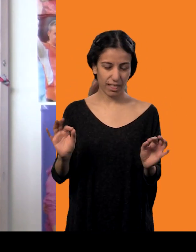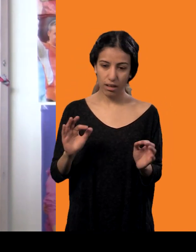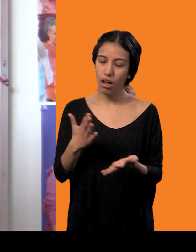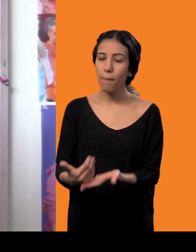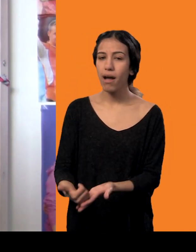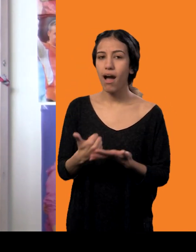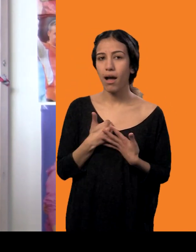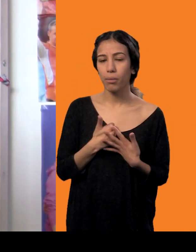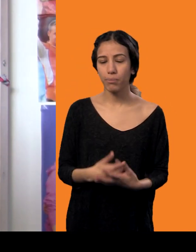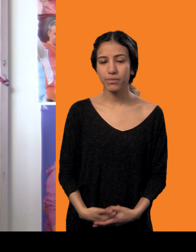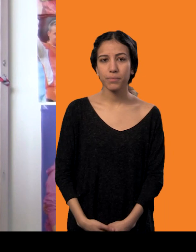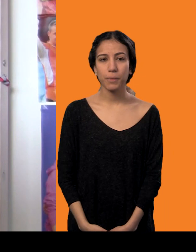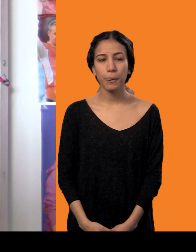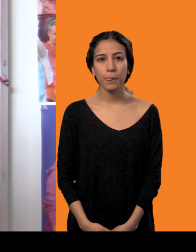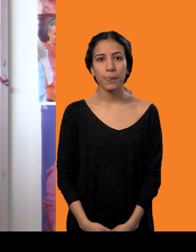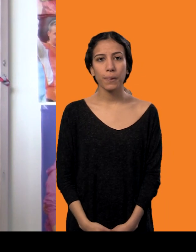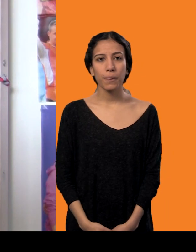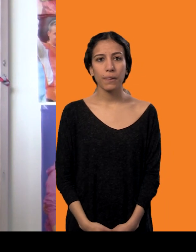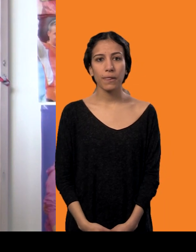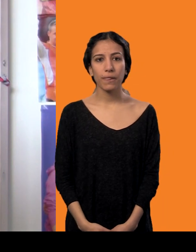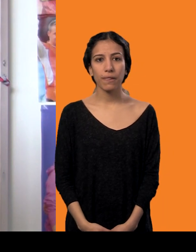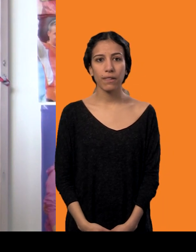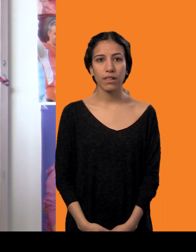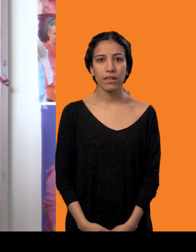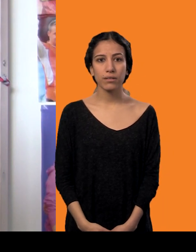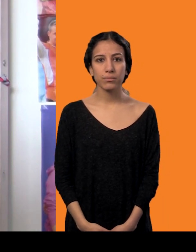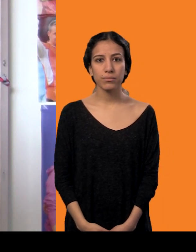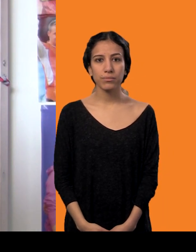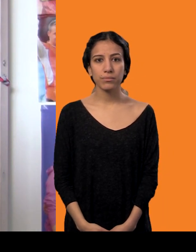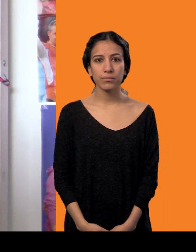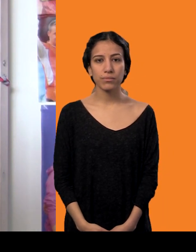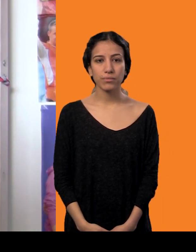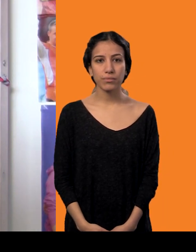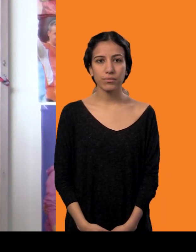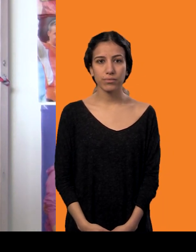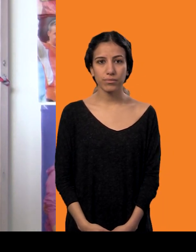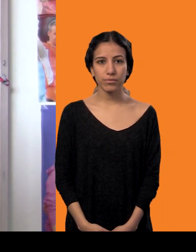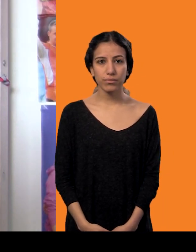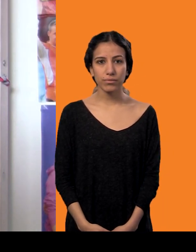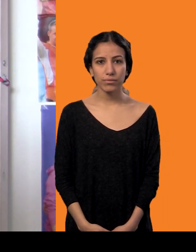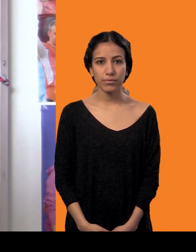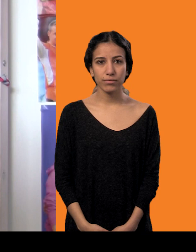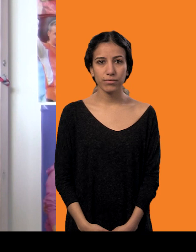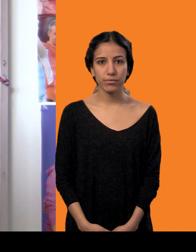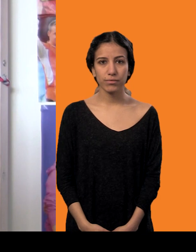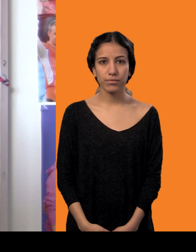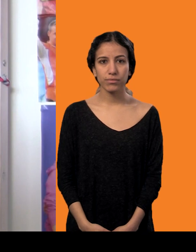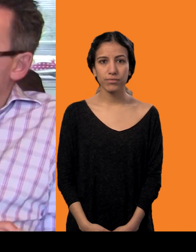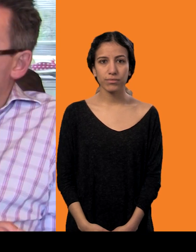I'm Lucy and I'm deaf". I'm not nervous, I'm not shy of telling them, so that does help a lot.